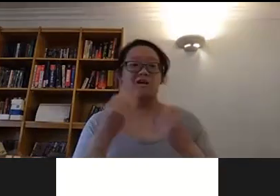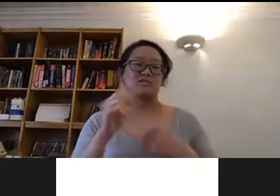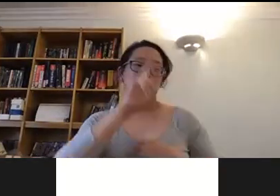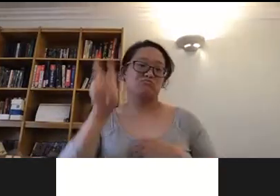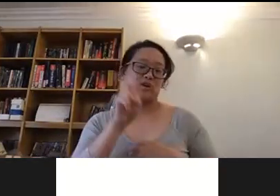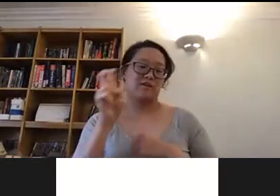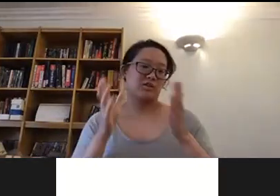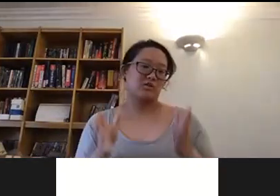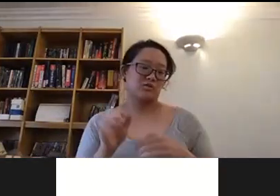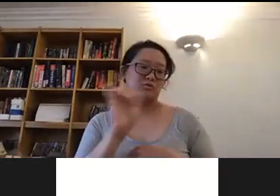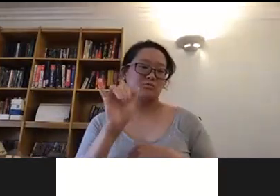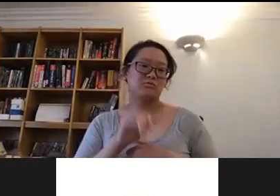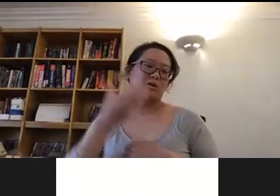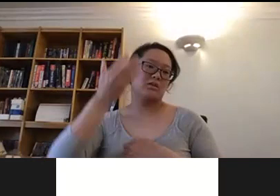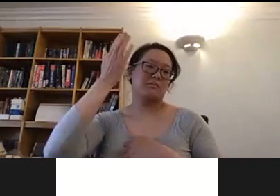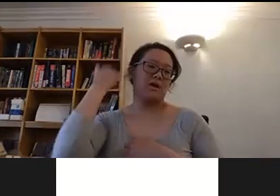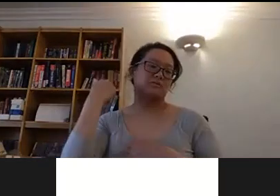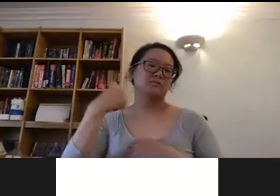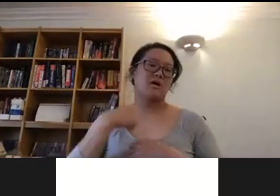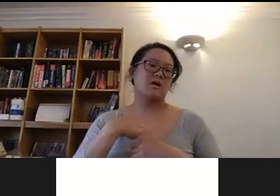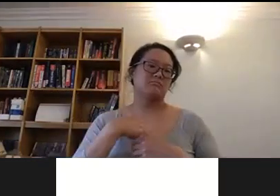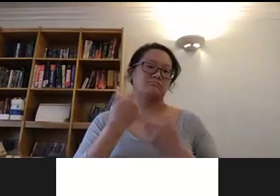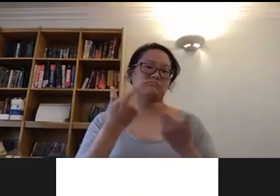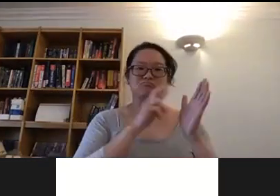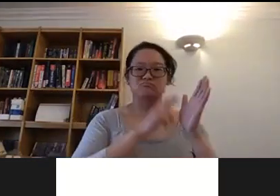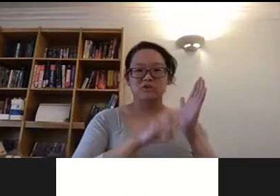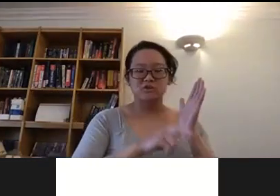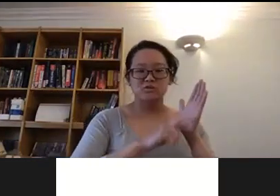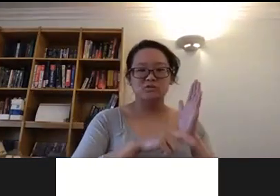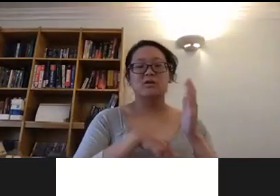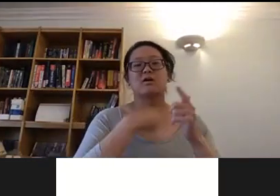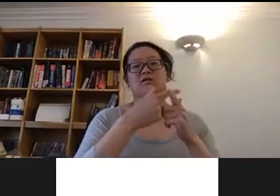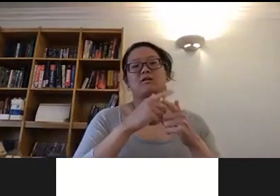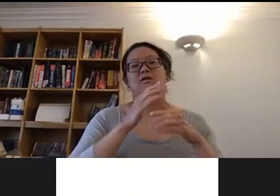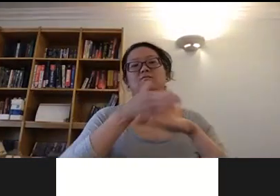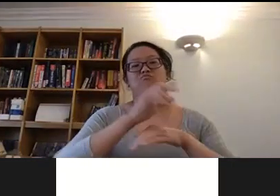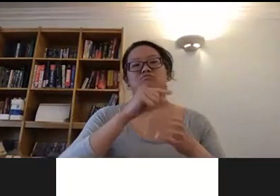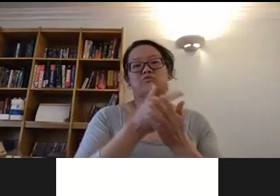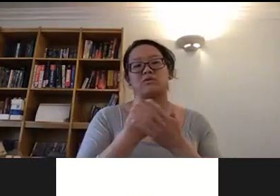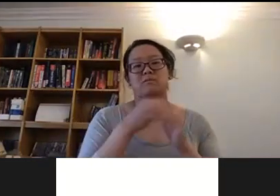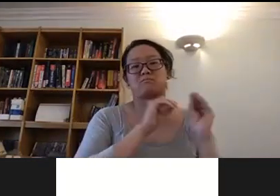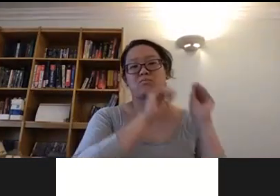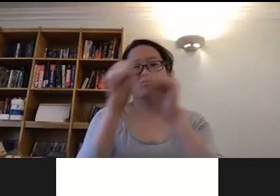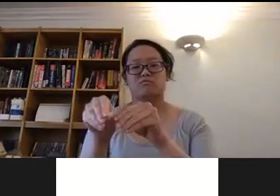lecturer, and I write about travel, and also a researcher.